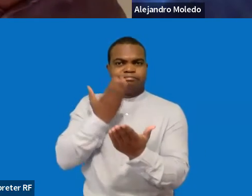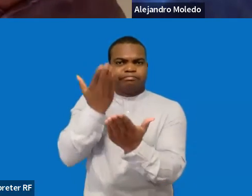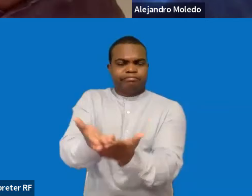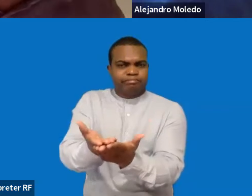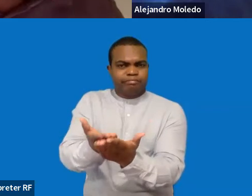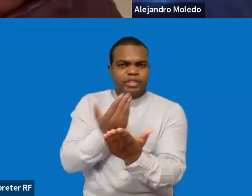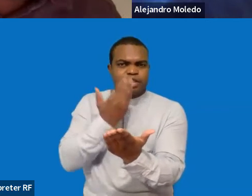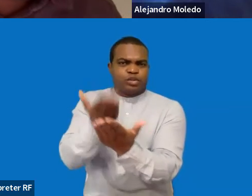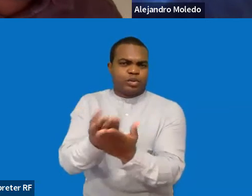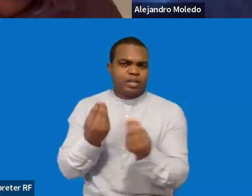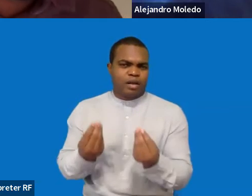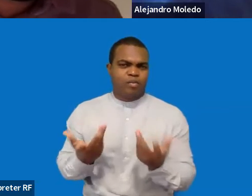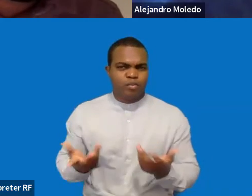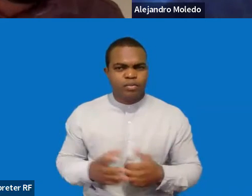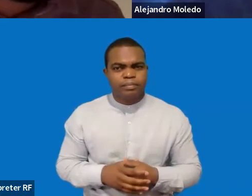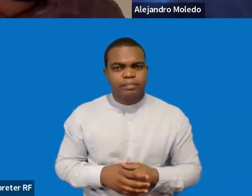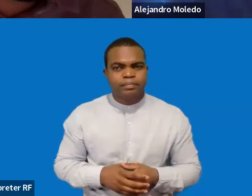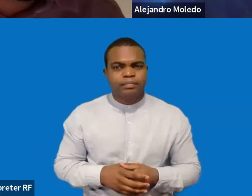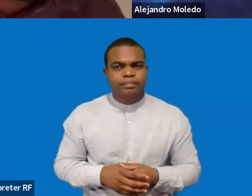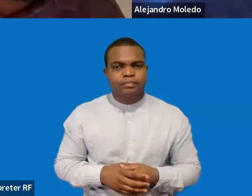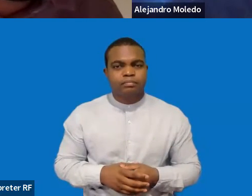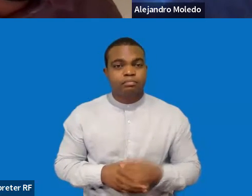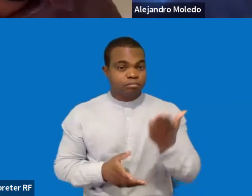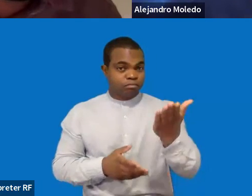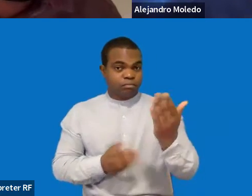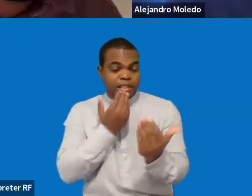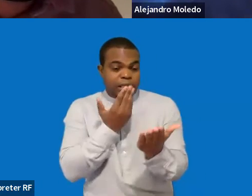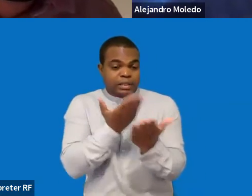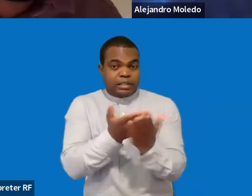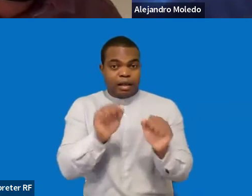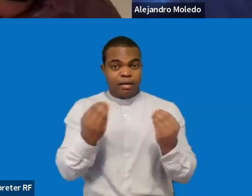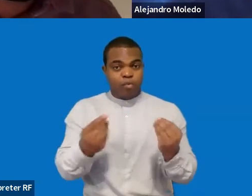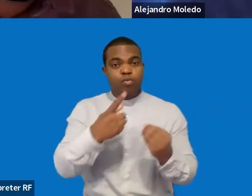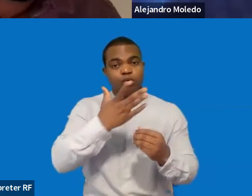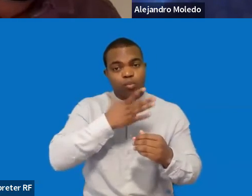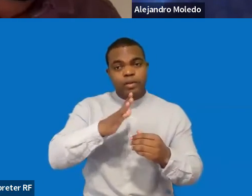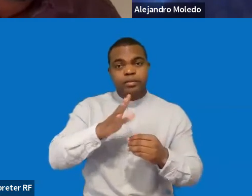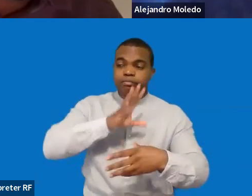about this and about this proposal. Particularly, if you want to get more active,